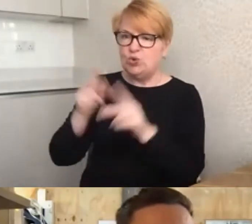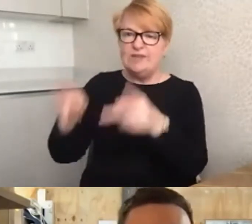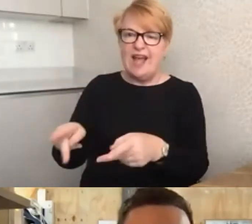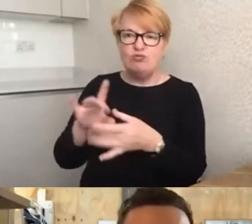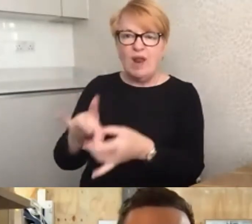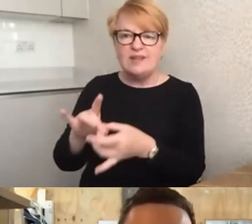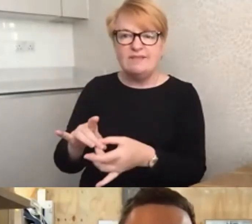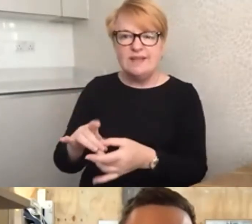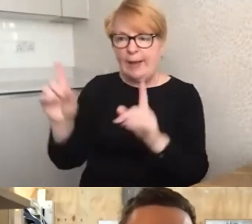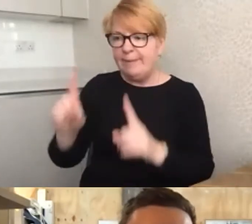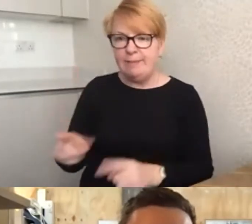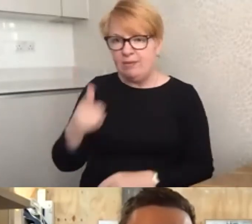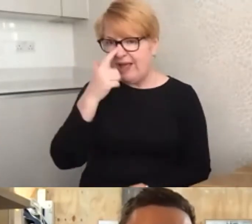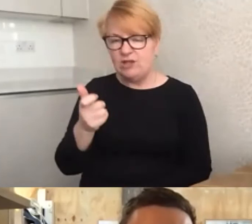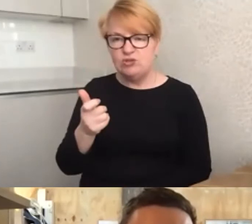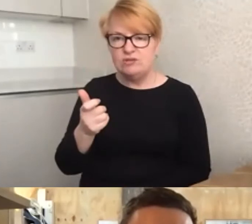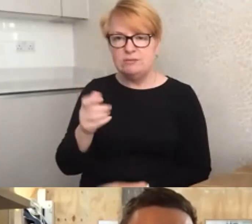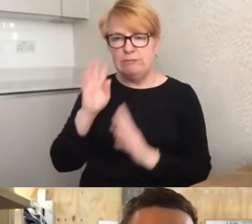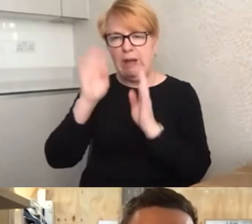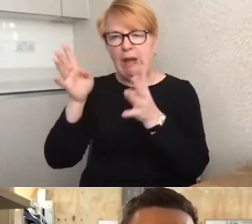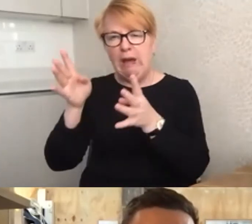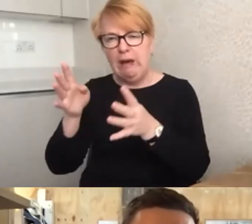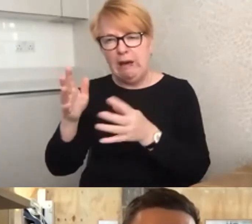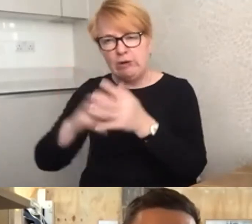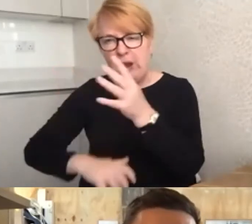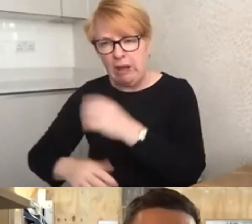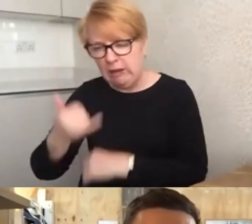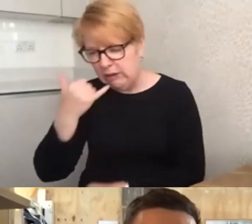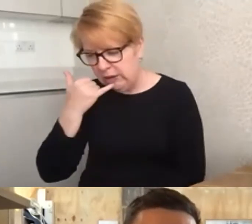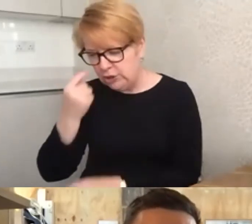you know, they just cry on the phone, to their, their loved ones.